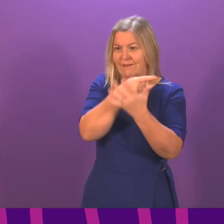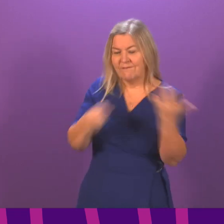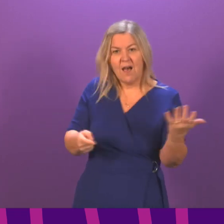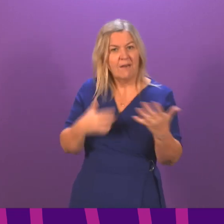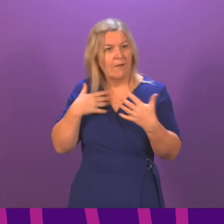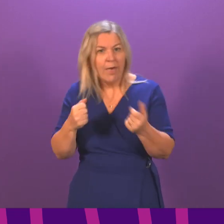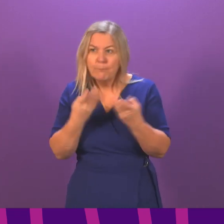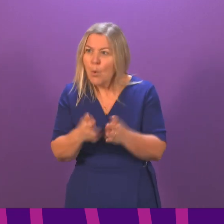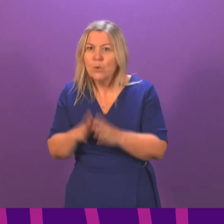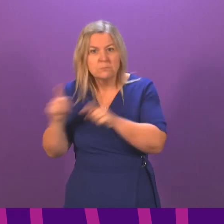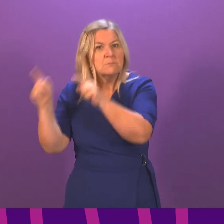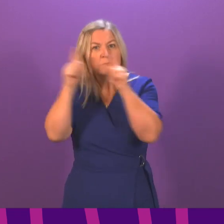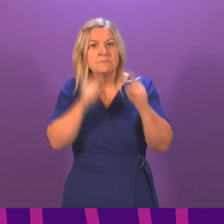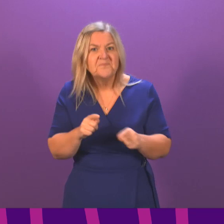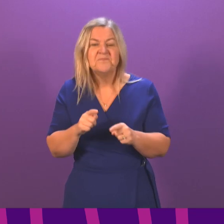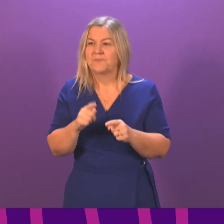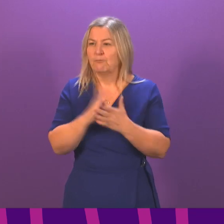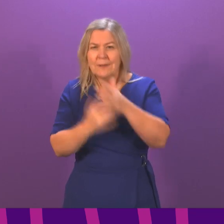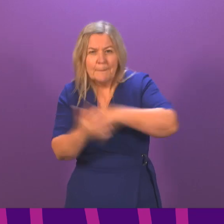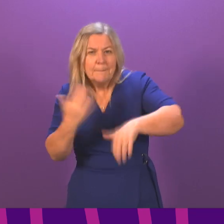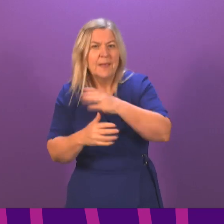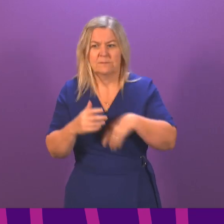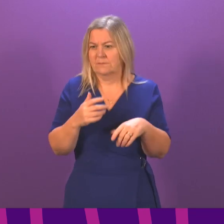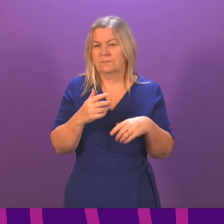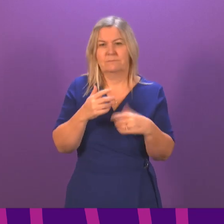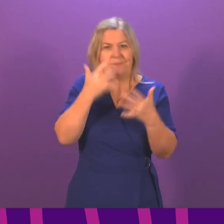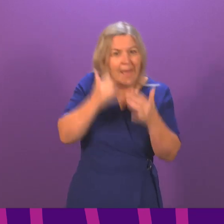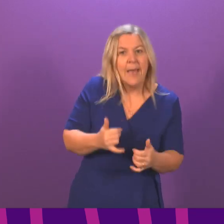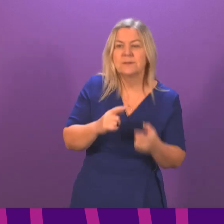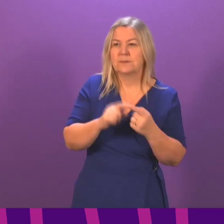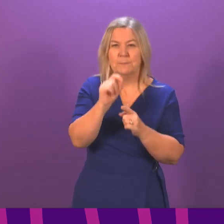out a mix of PCR and lateral flow testing across a range of different geographies. We